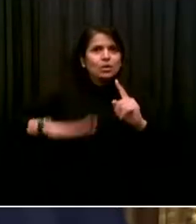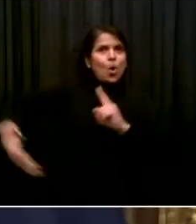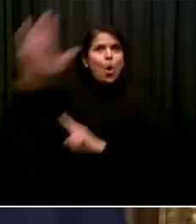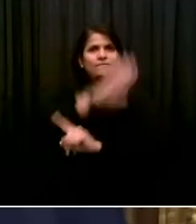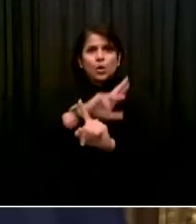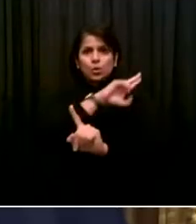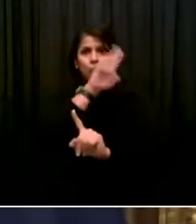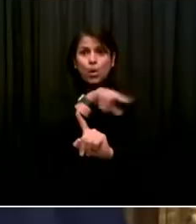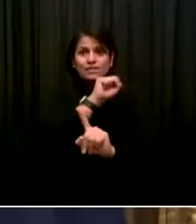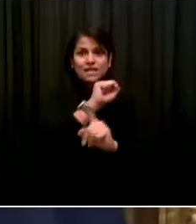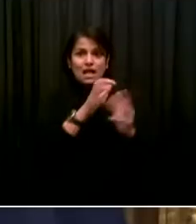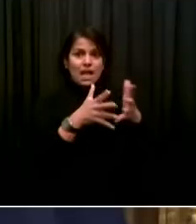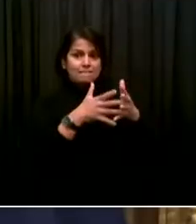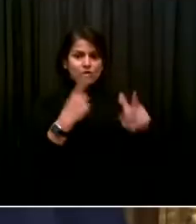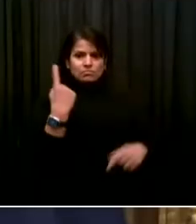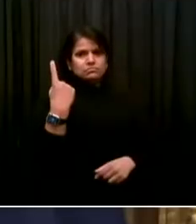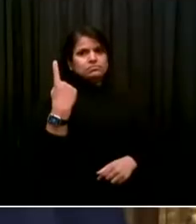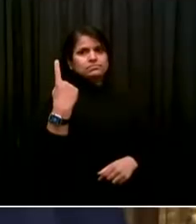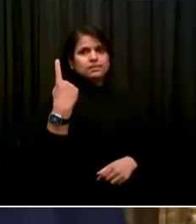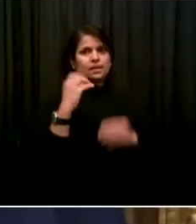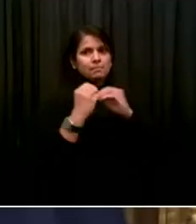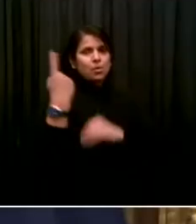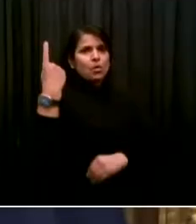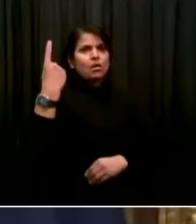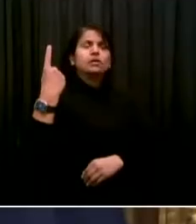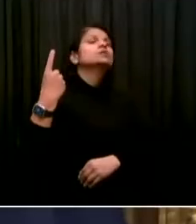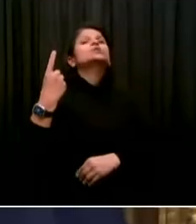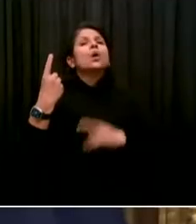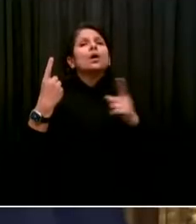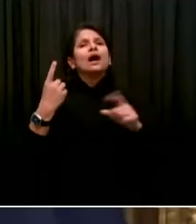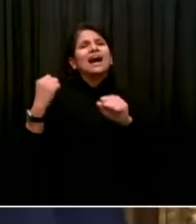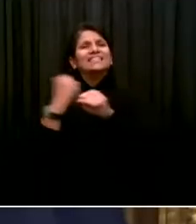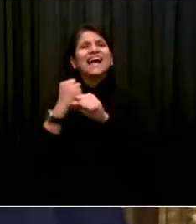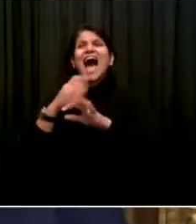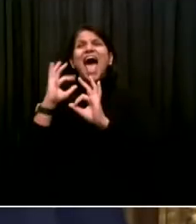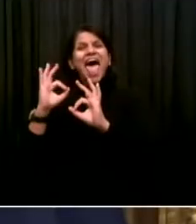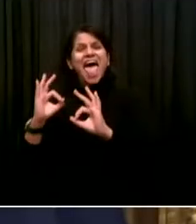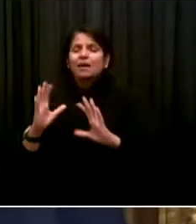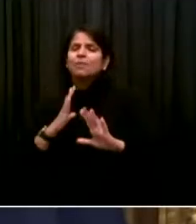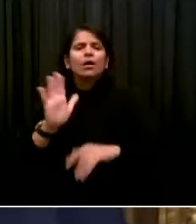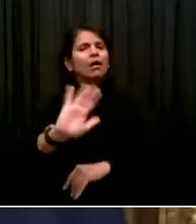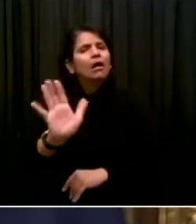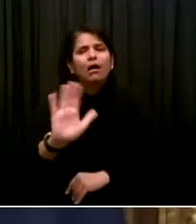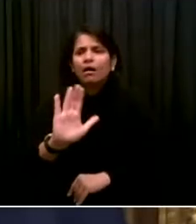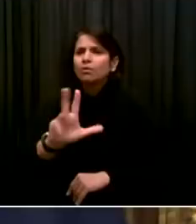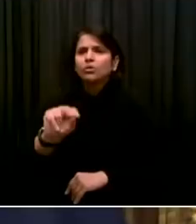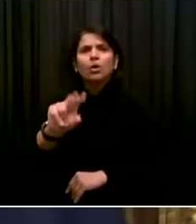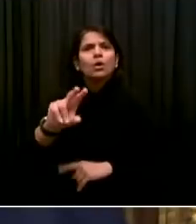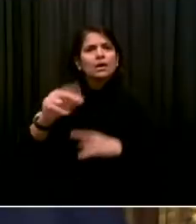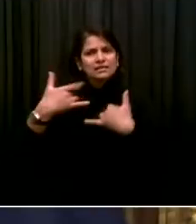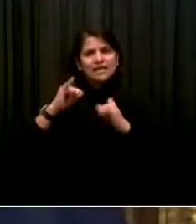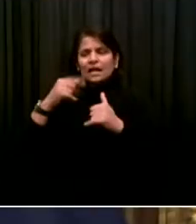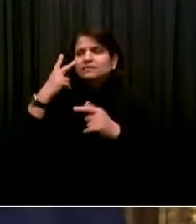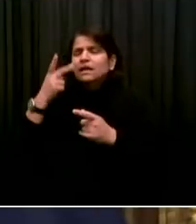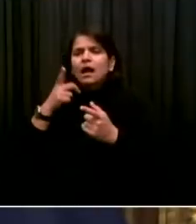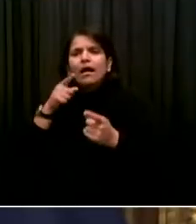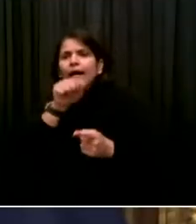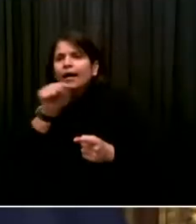IN AMERICA BUT WE ARE NOT SAITSFIED WITH STATISTICS. THIS IS NOT ABOUT OTHER CITIES. THIS IS ABOUT